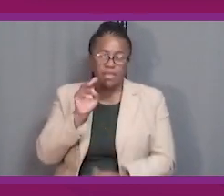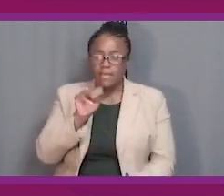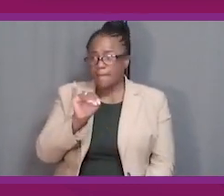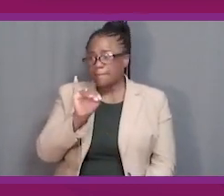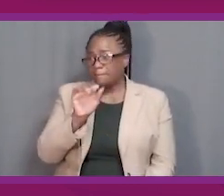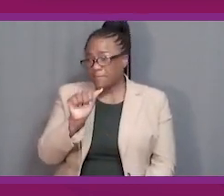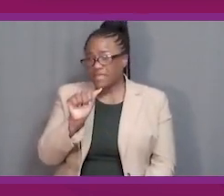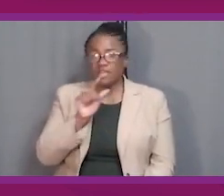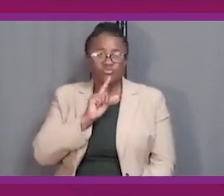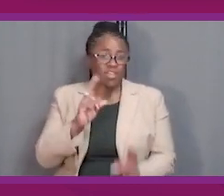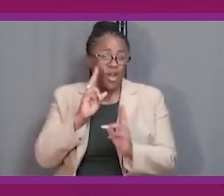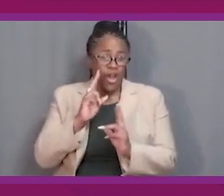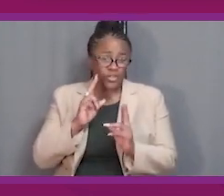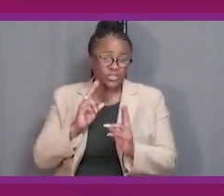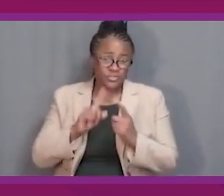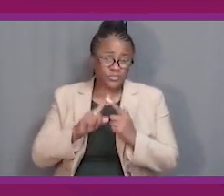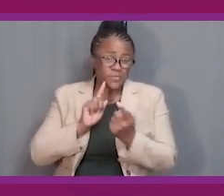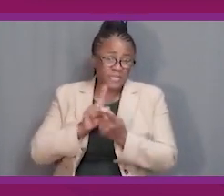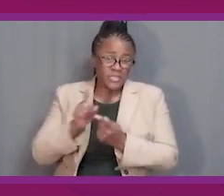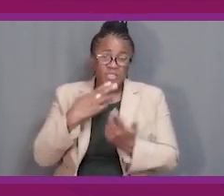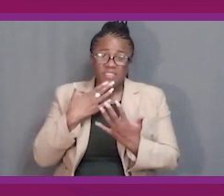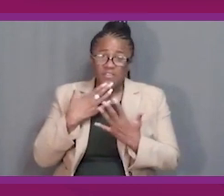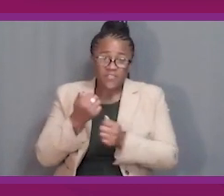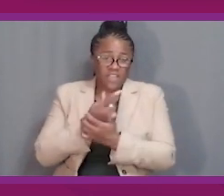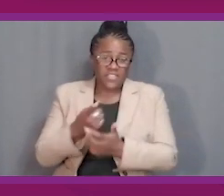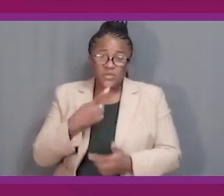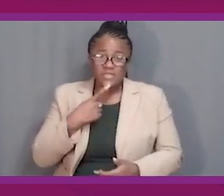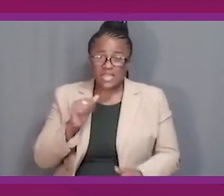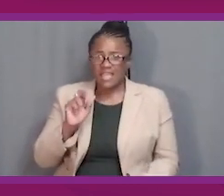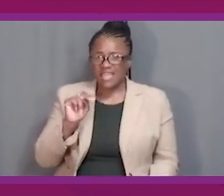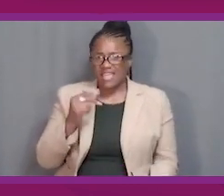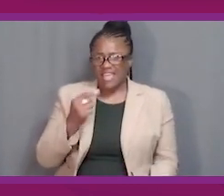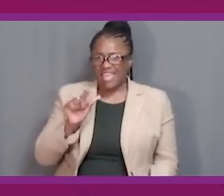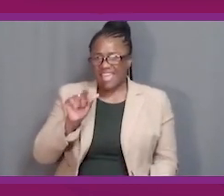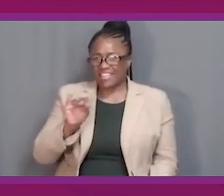I hope that our paths cross again. And Marcie, as always, thank you for all the work. So just